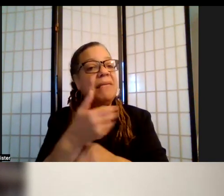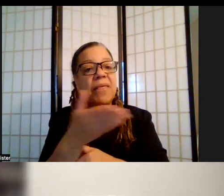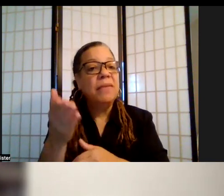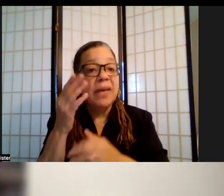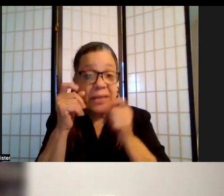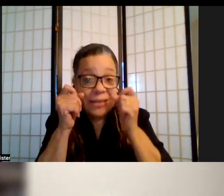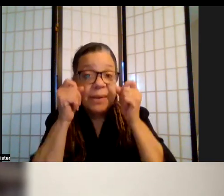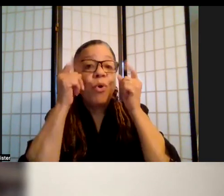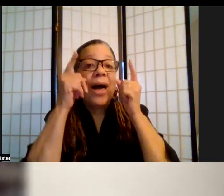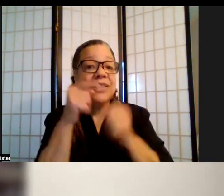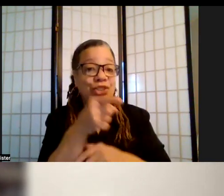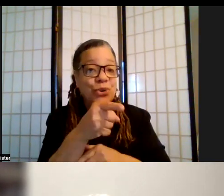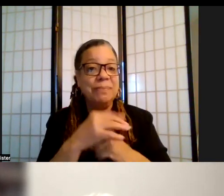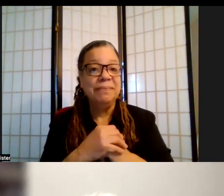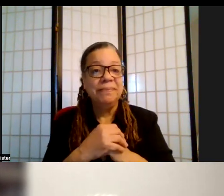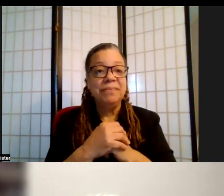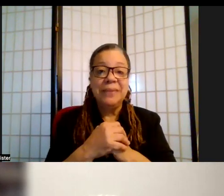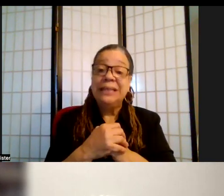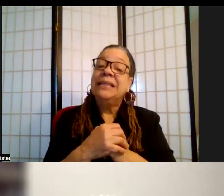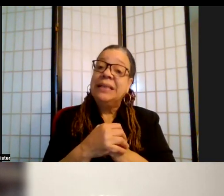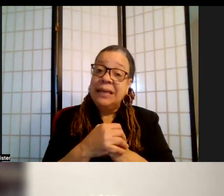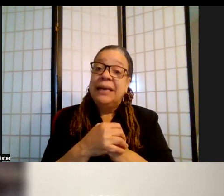make the book? Well, so I would say, there were several.